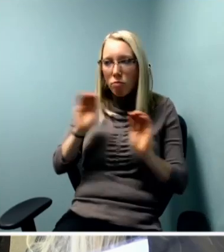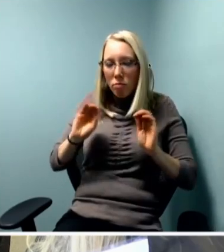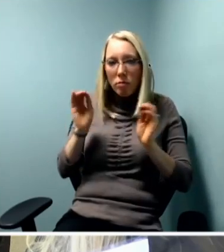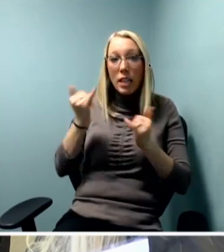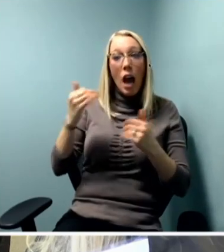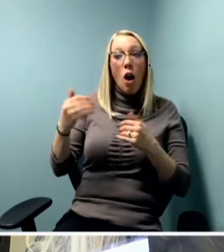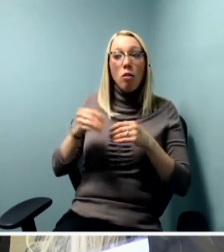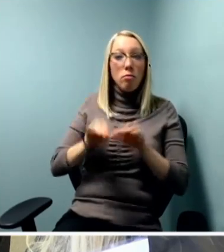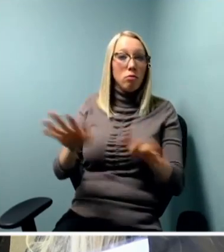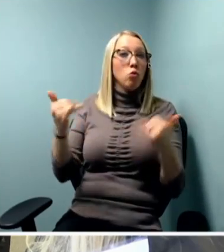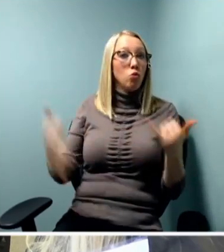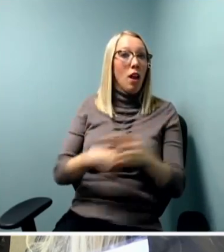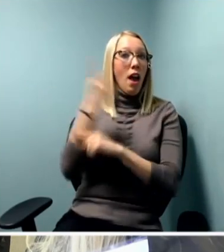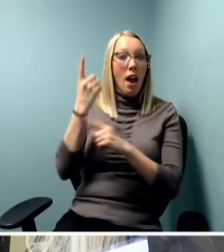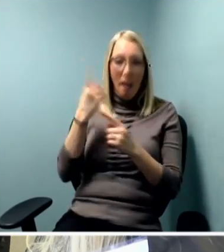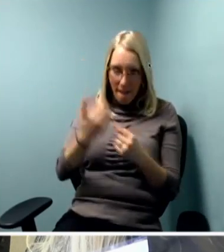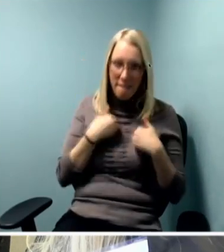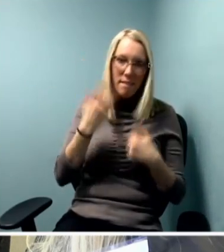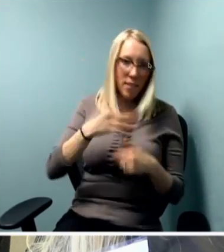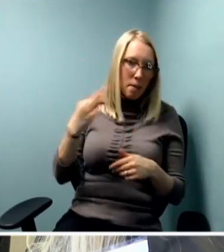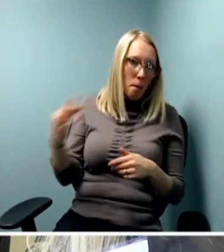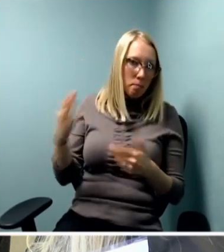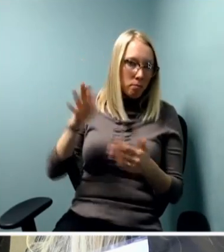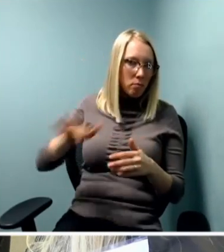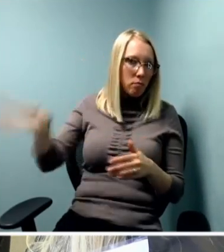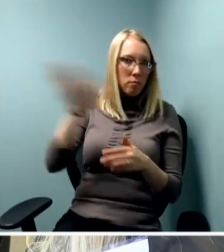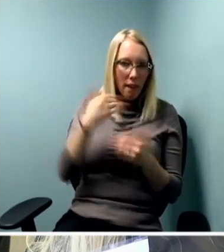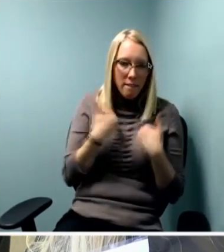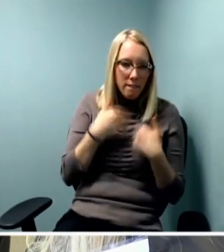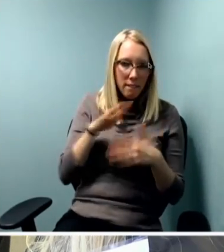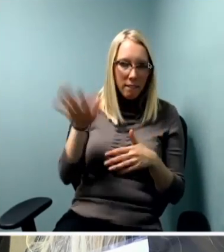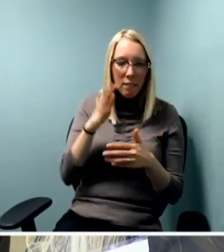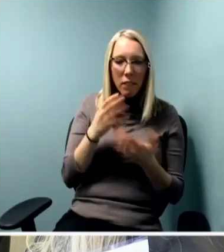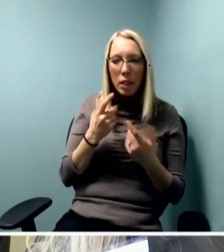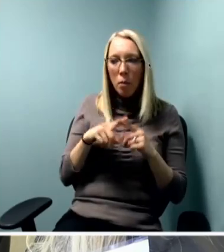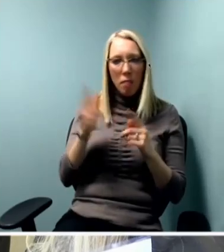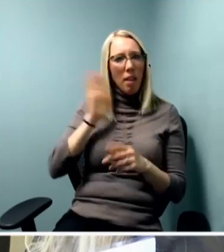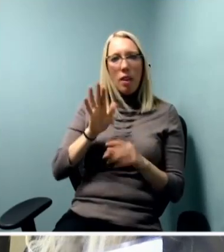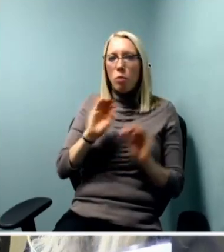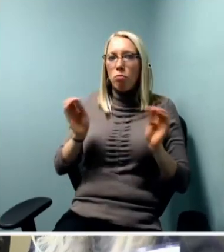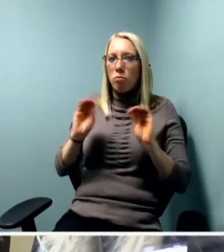That was one of those things that we never really saw coming on the horizon.